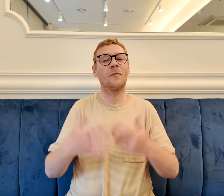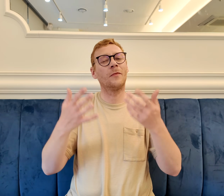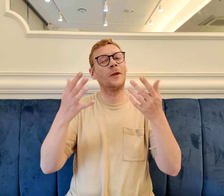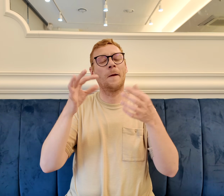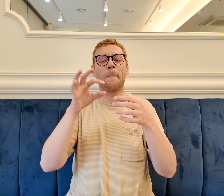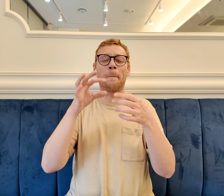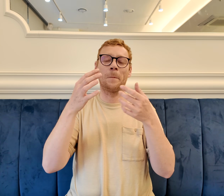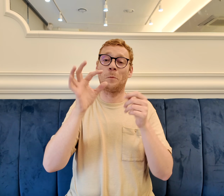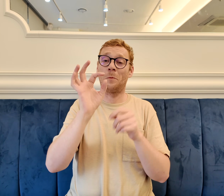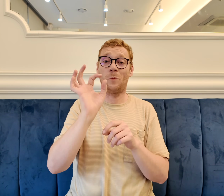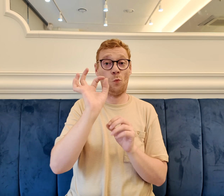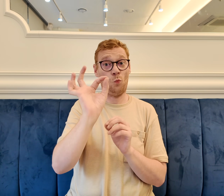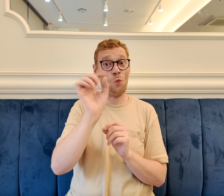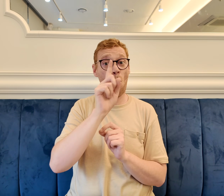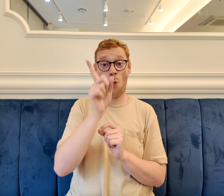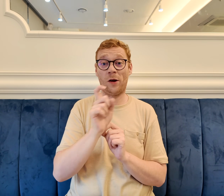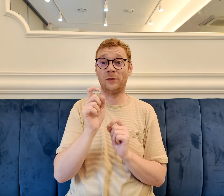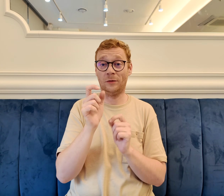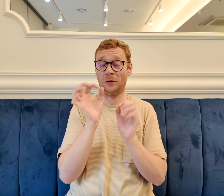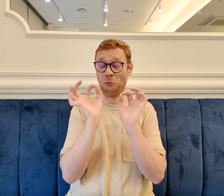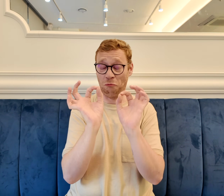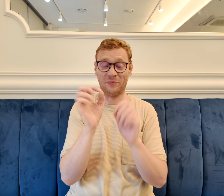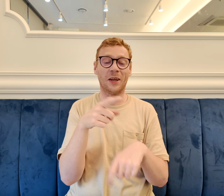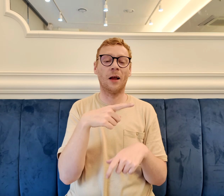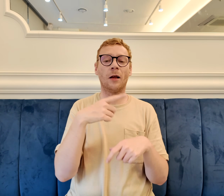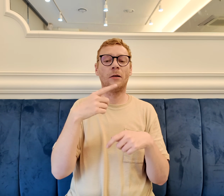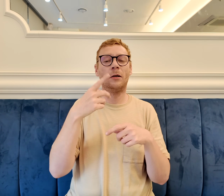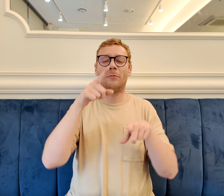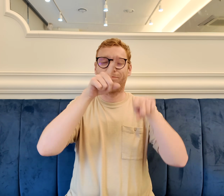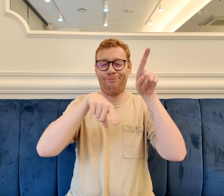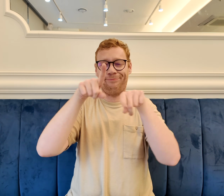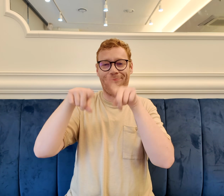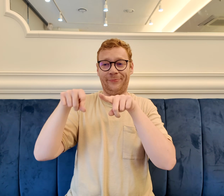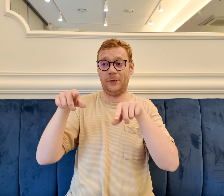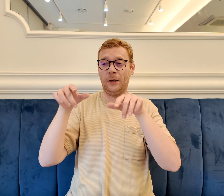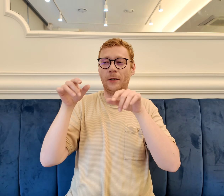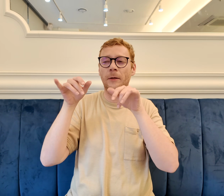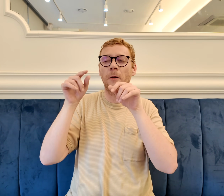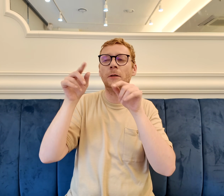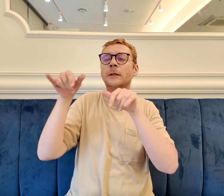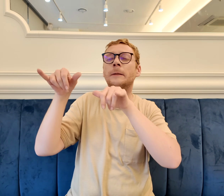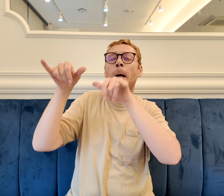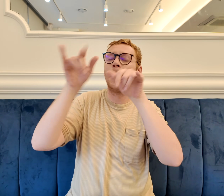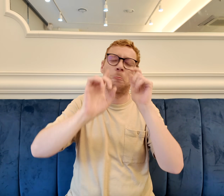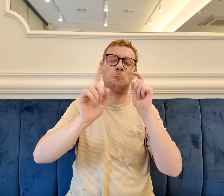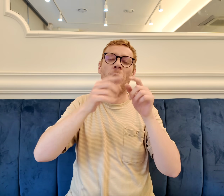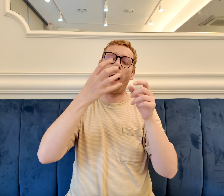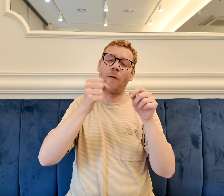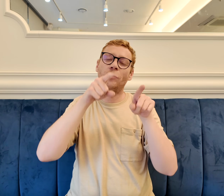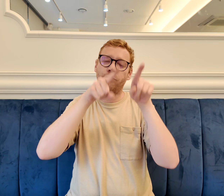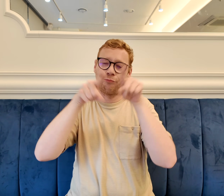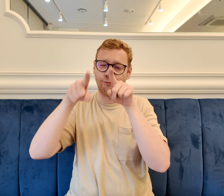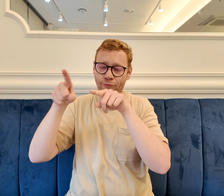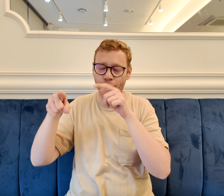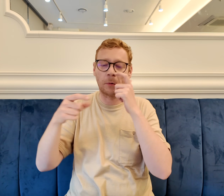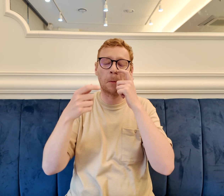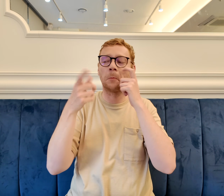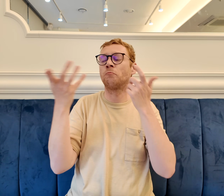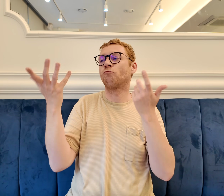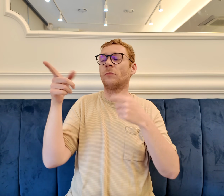That's a really good question. Everyone is different, and not everyone is the same.